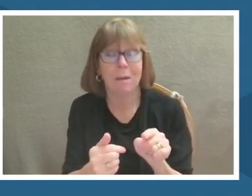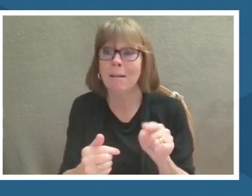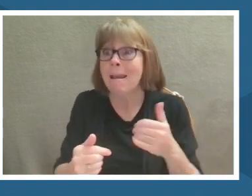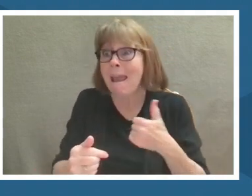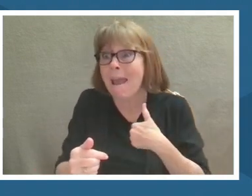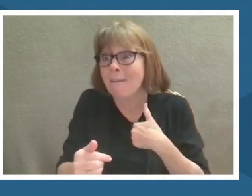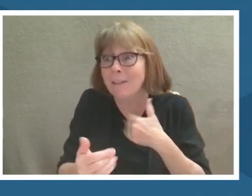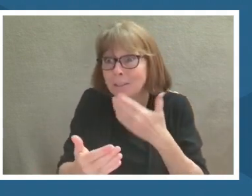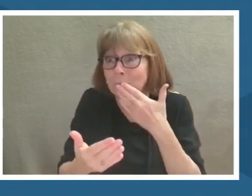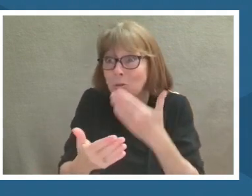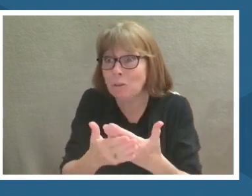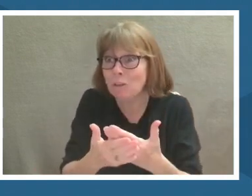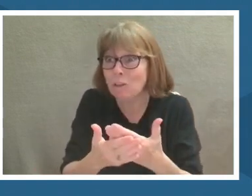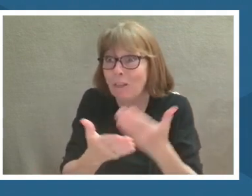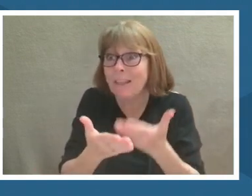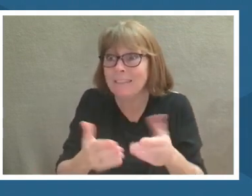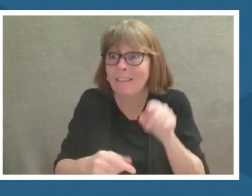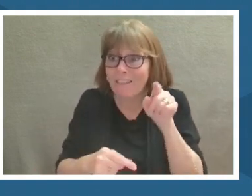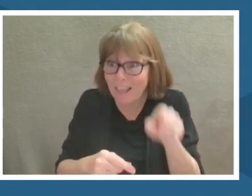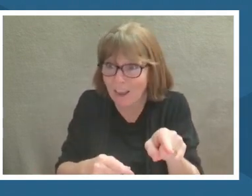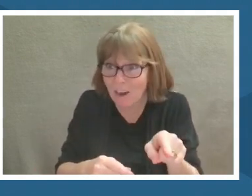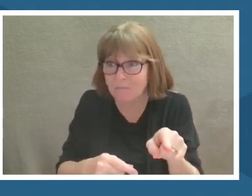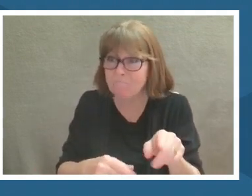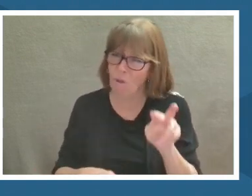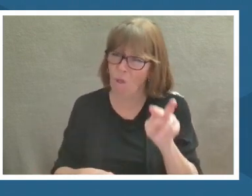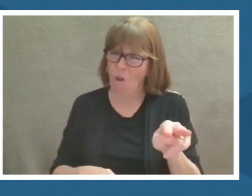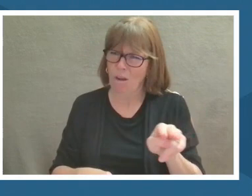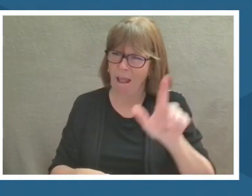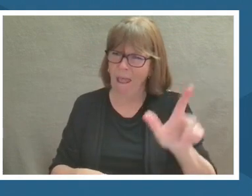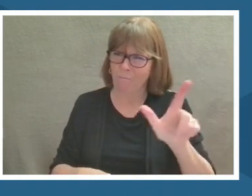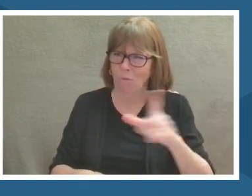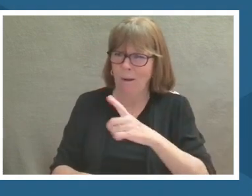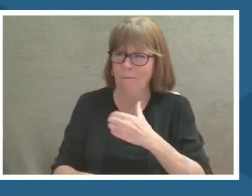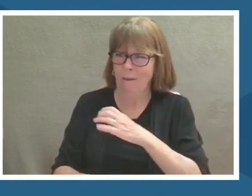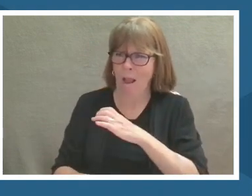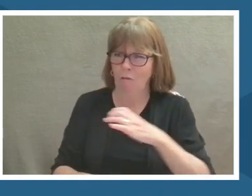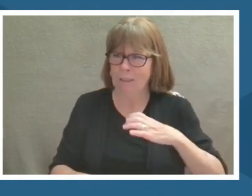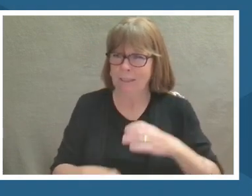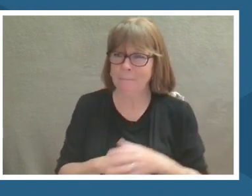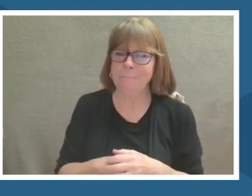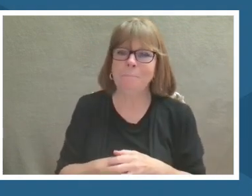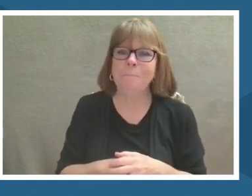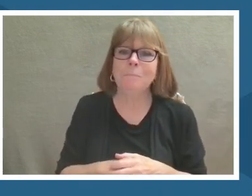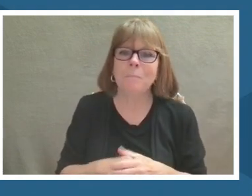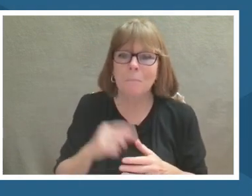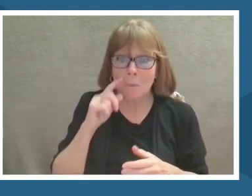that question that i just saw uh in the chat box